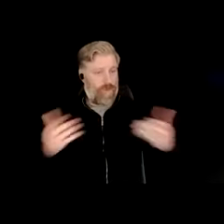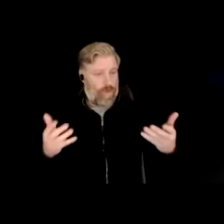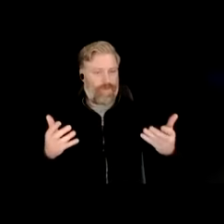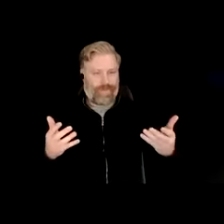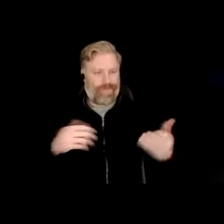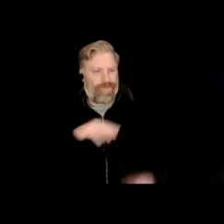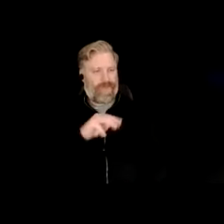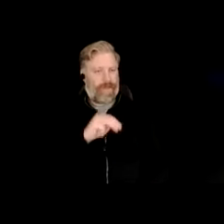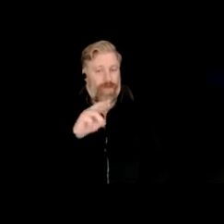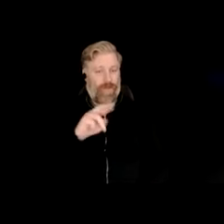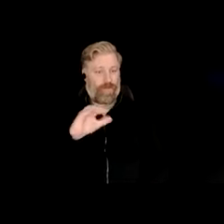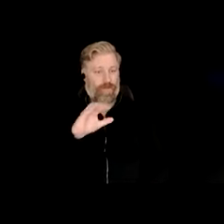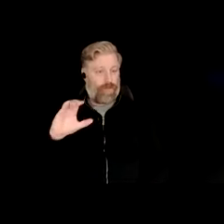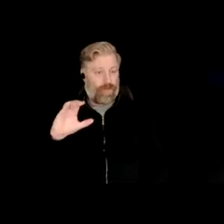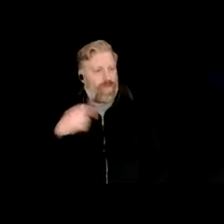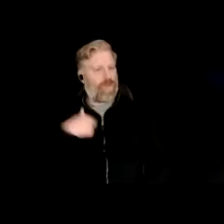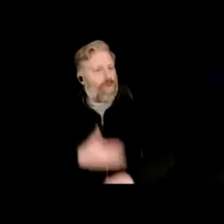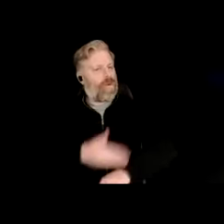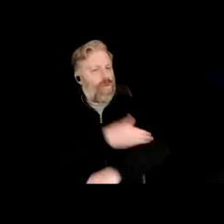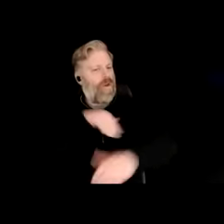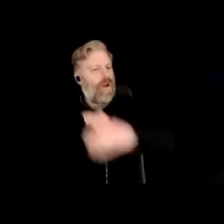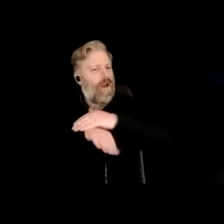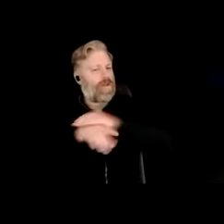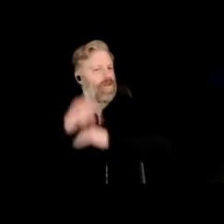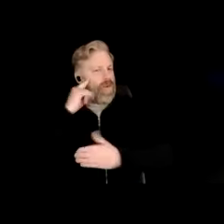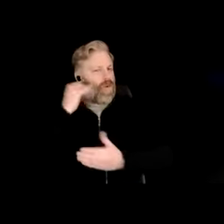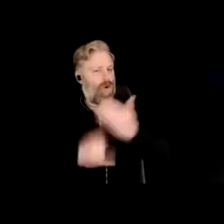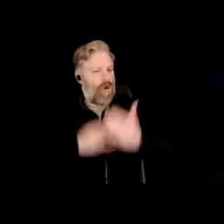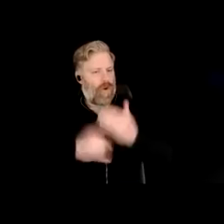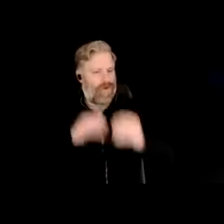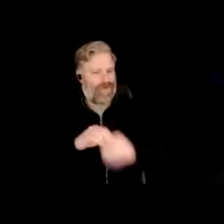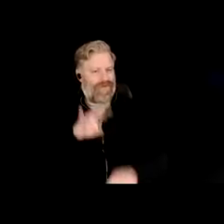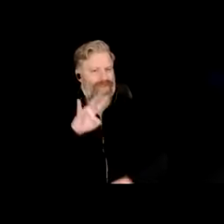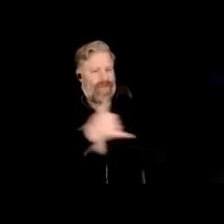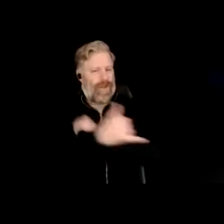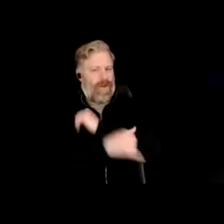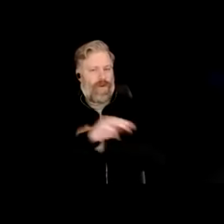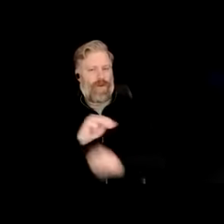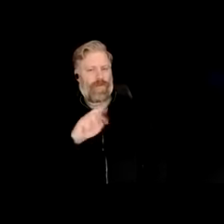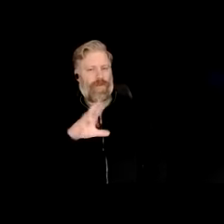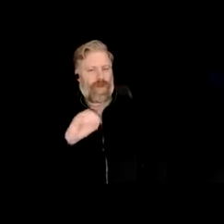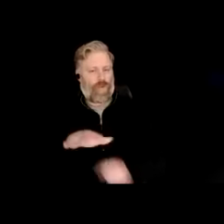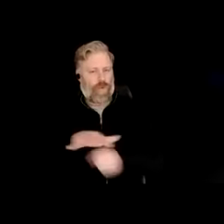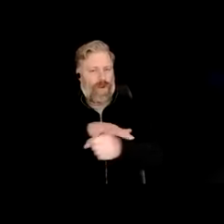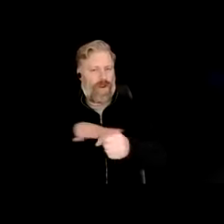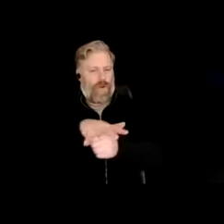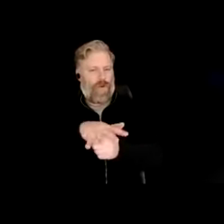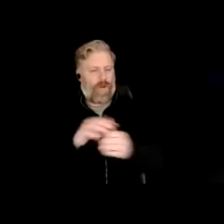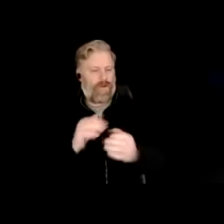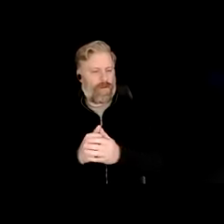So the Metropolitan Regional Arts Council improves arts access for communities in the seven county metropolitan area through support to artists and organizations.